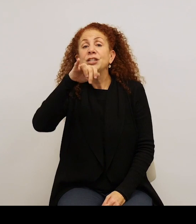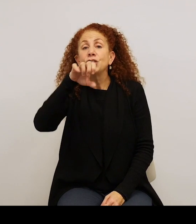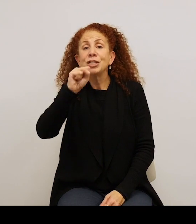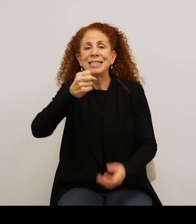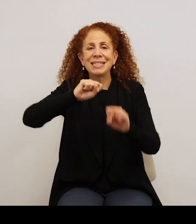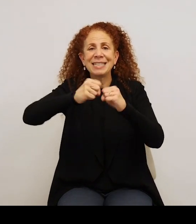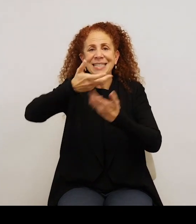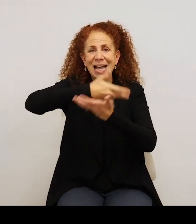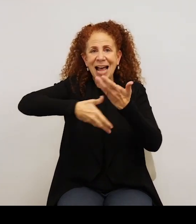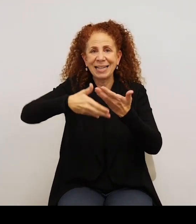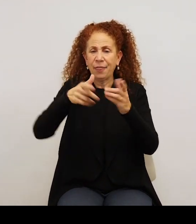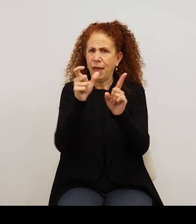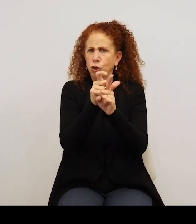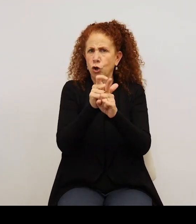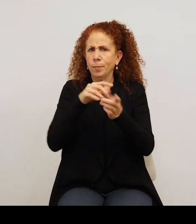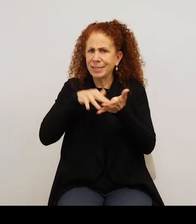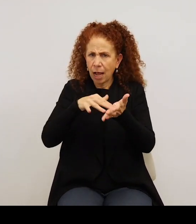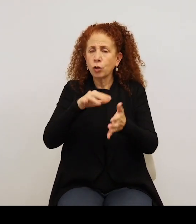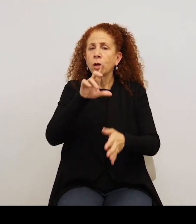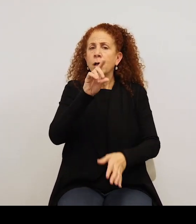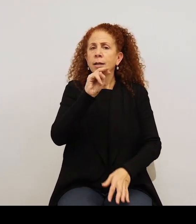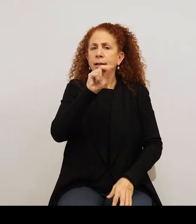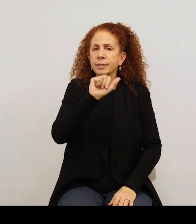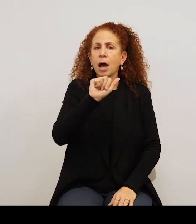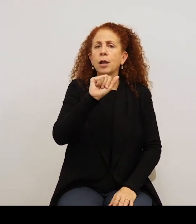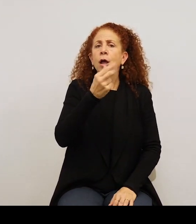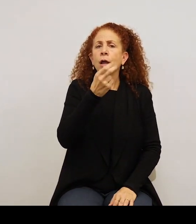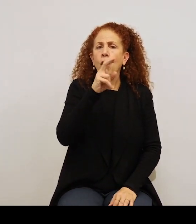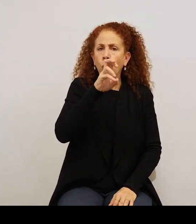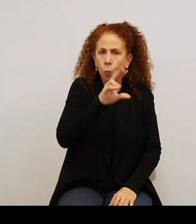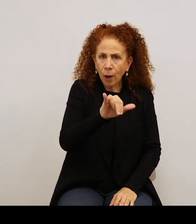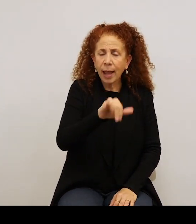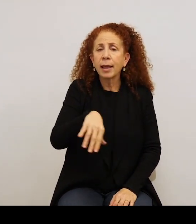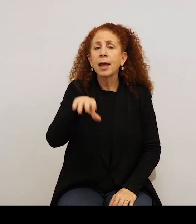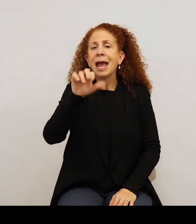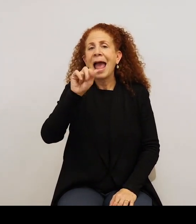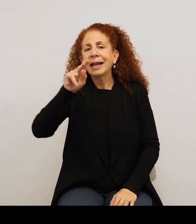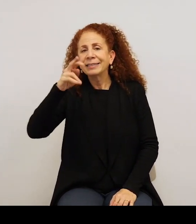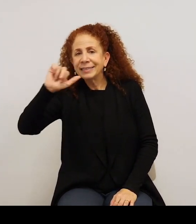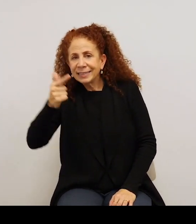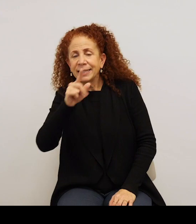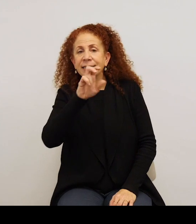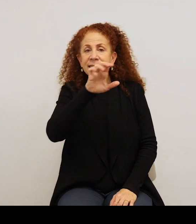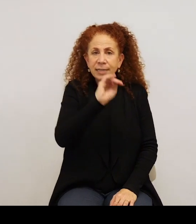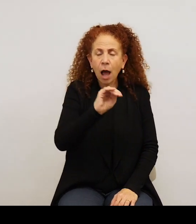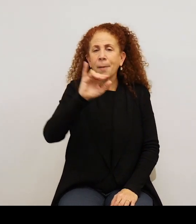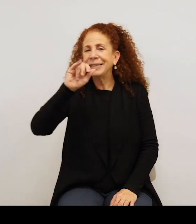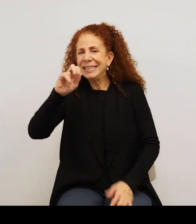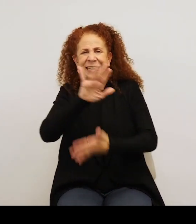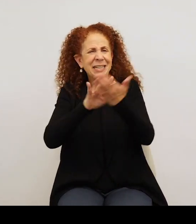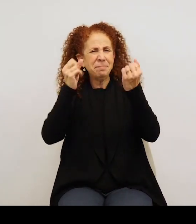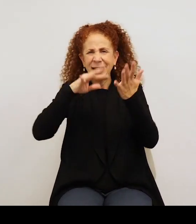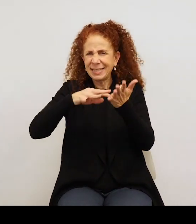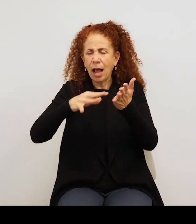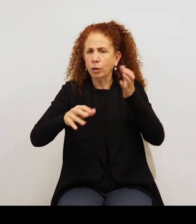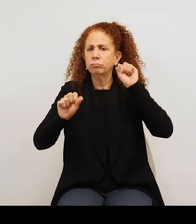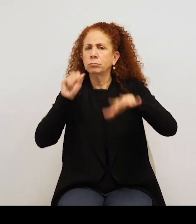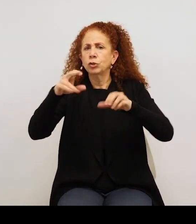a term used by scholars like Donna Haraway and ,, Tom ,, to name just a few.